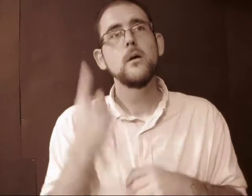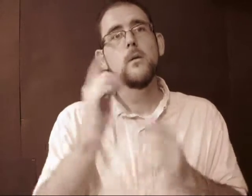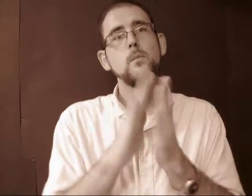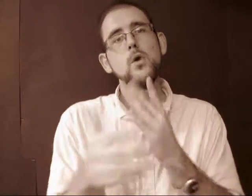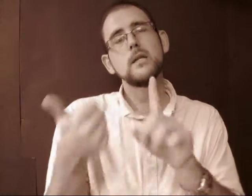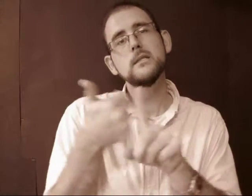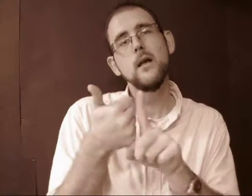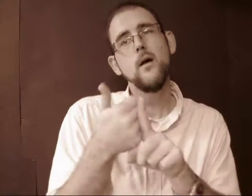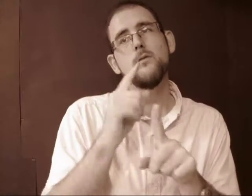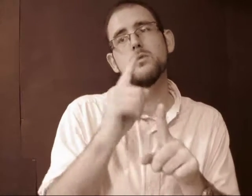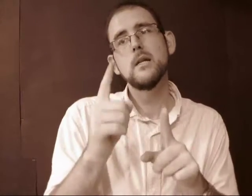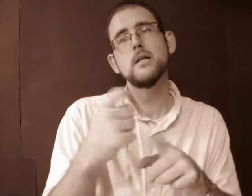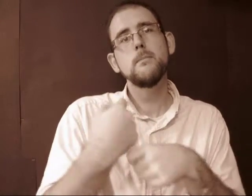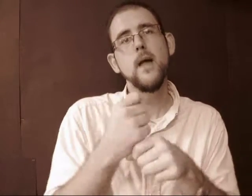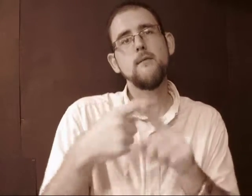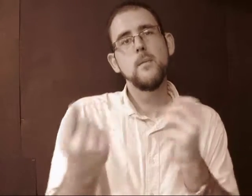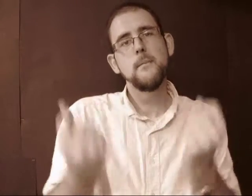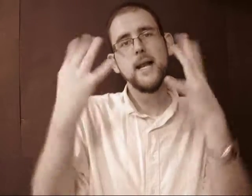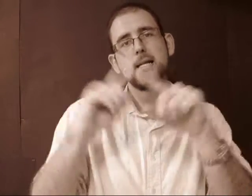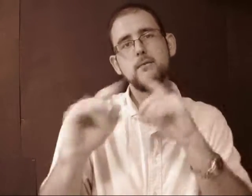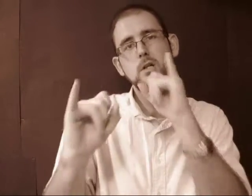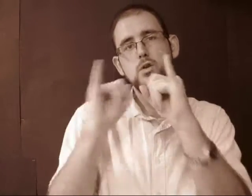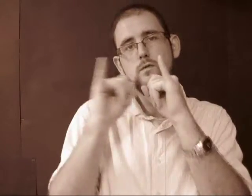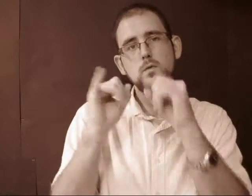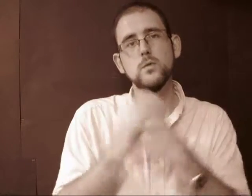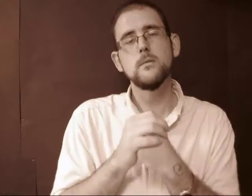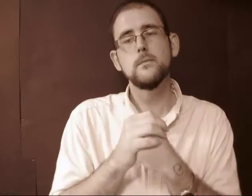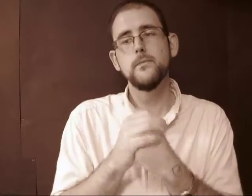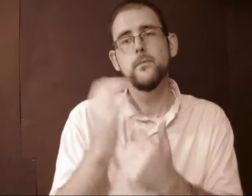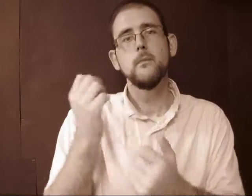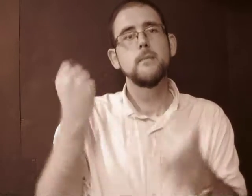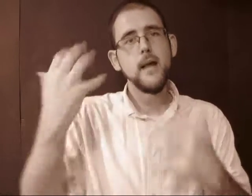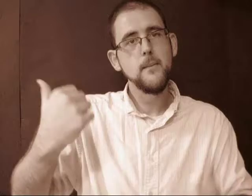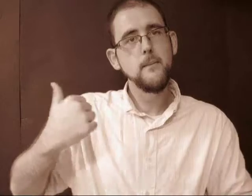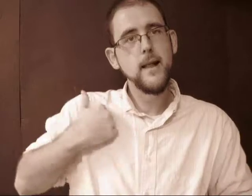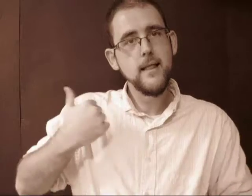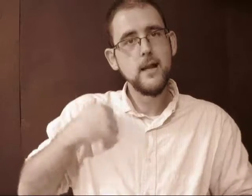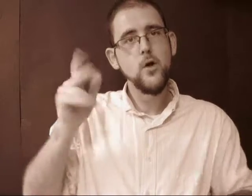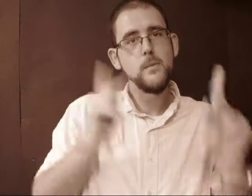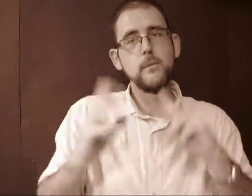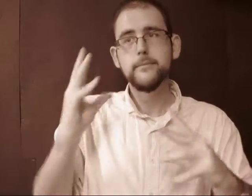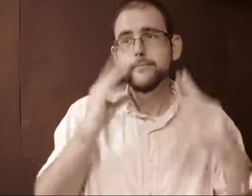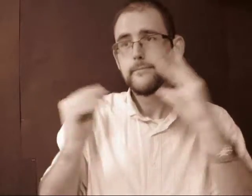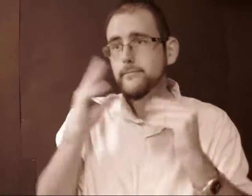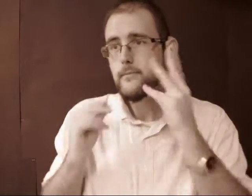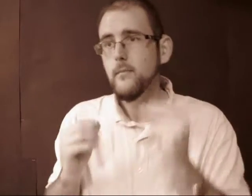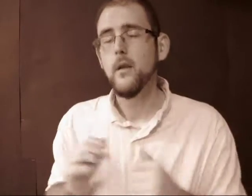The book is made up of many interviews, including many experienced military types.